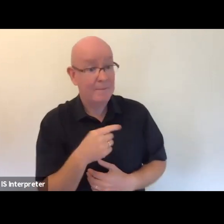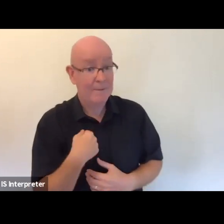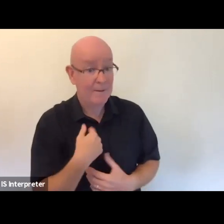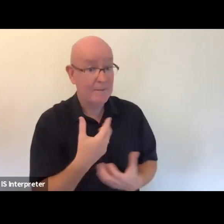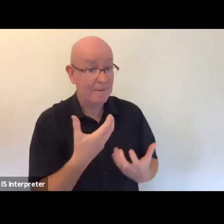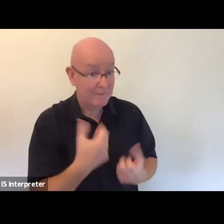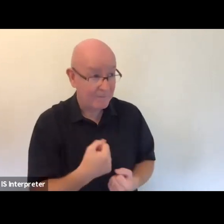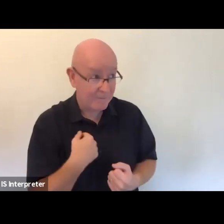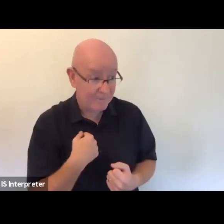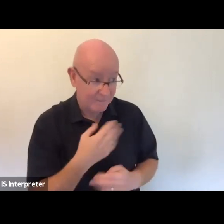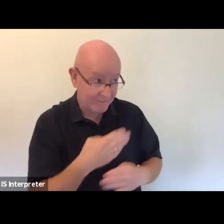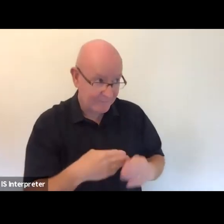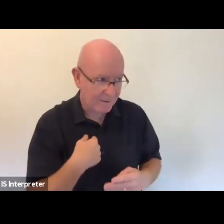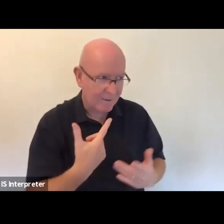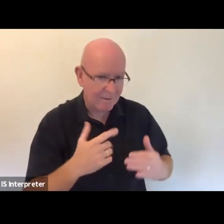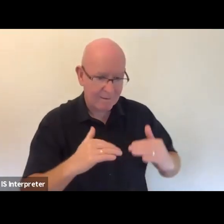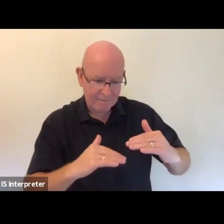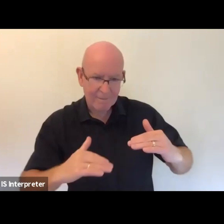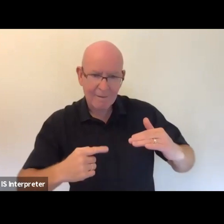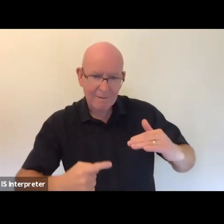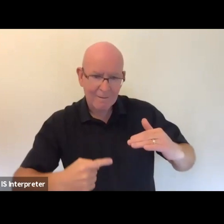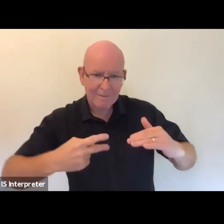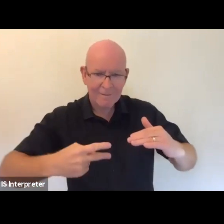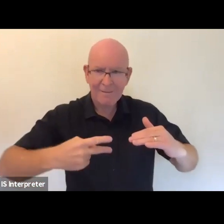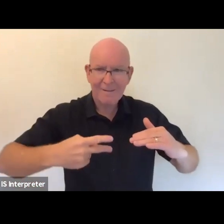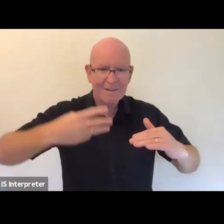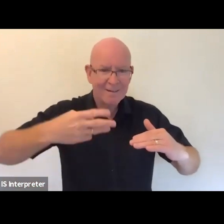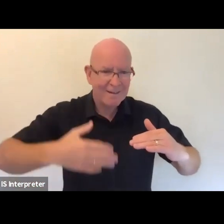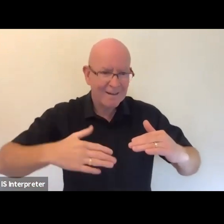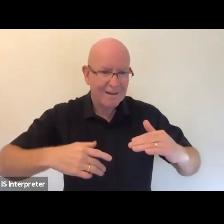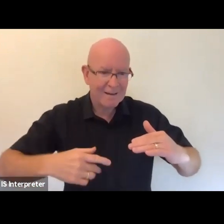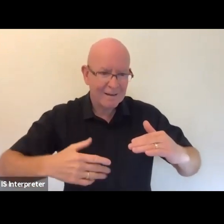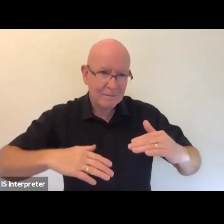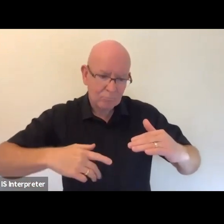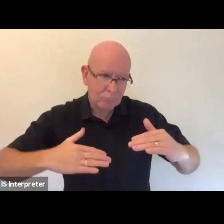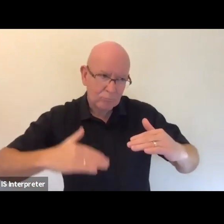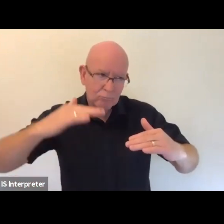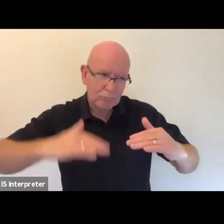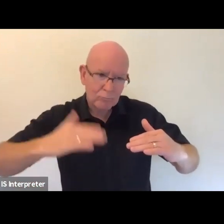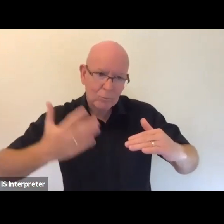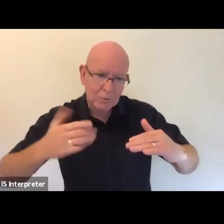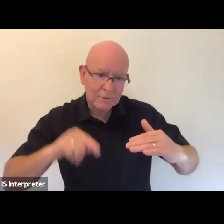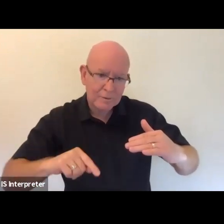if those with grade one and two they will not be eligible to get this subsidy.